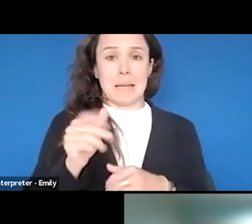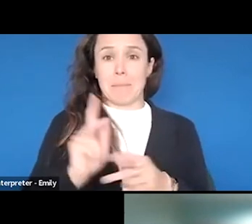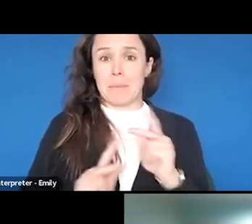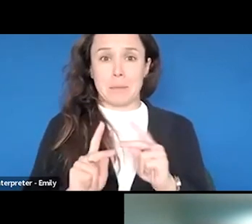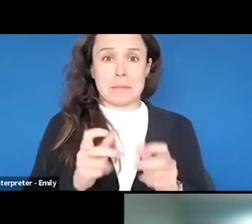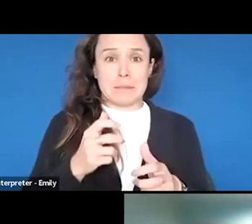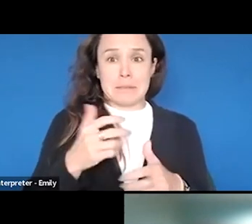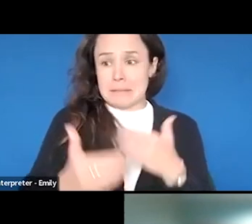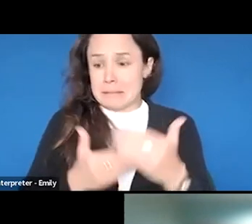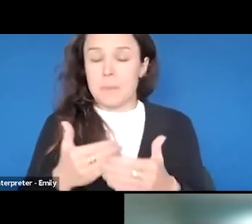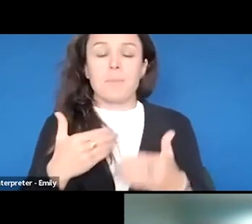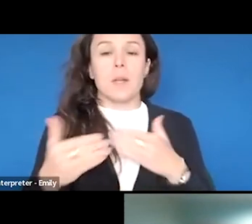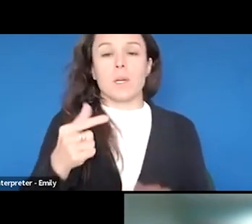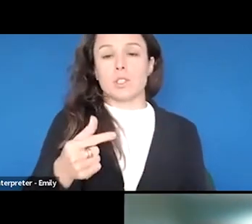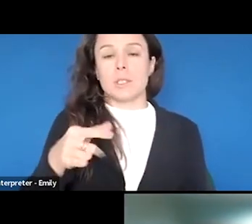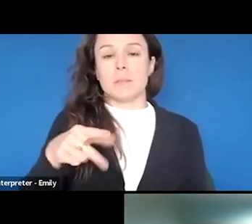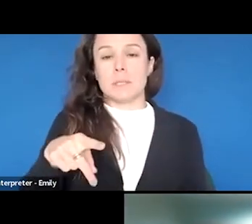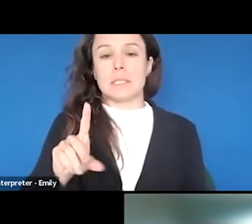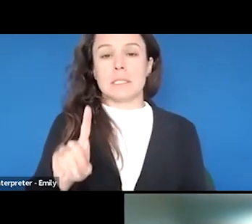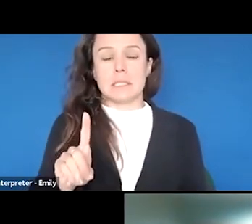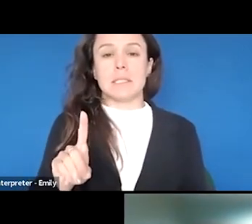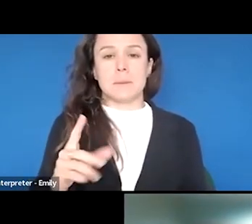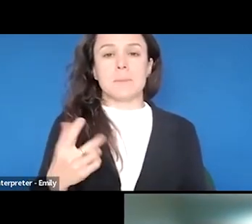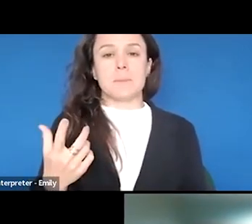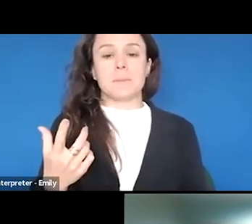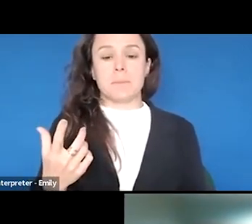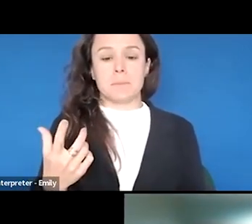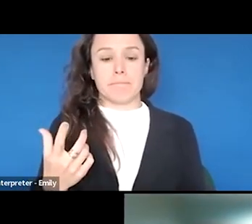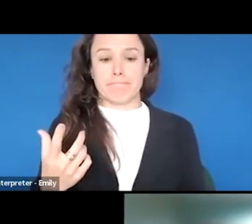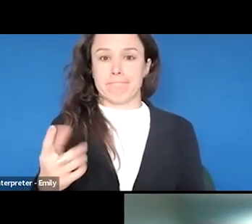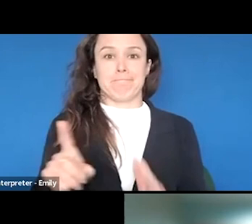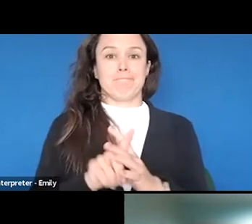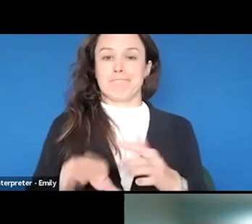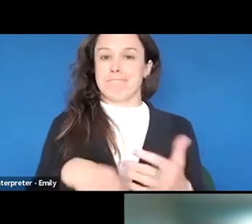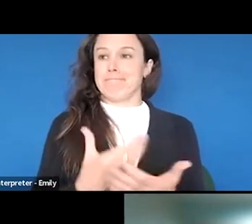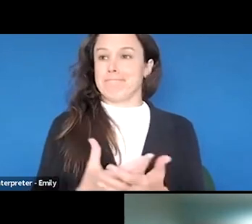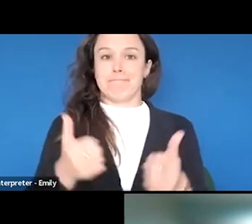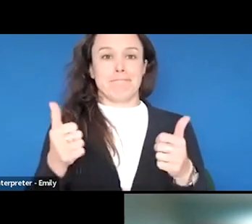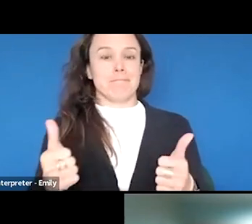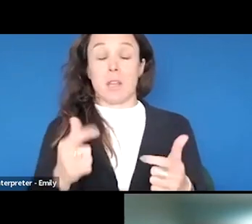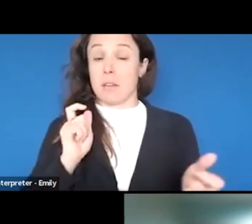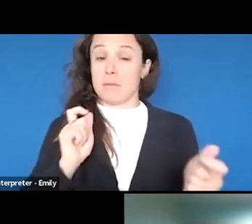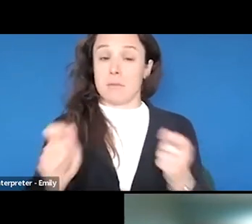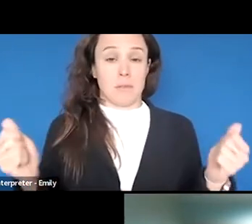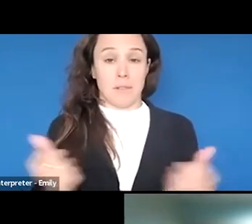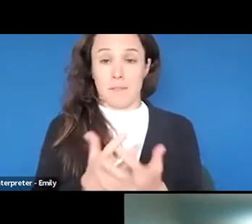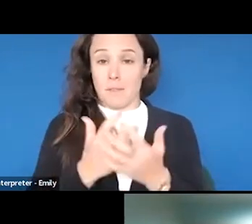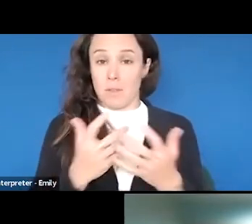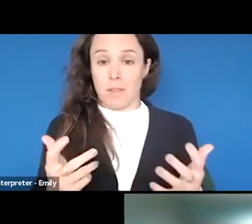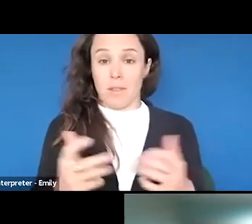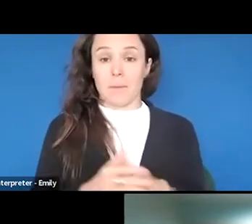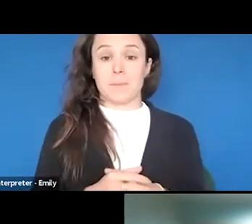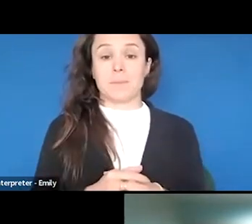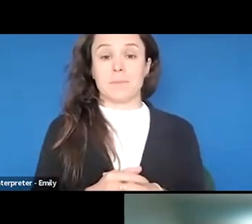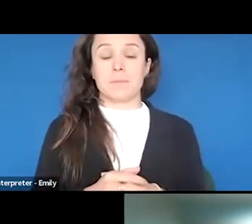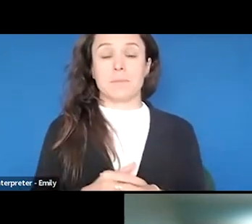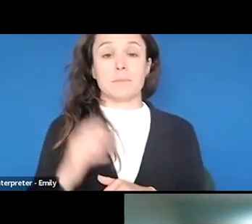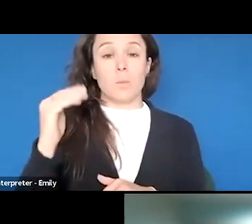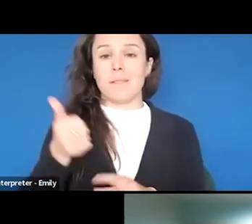GPT-3 arrived and now that has changed everything because it has general knowledge, common sense,